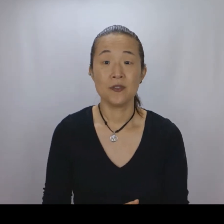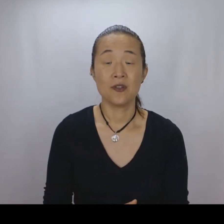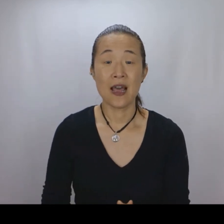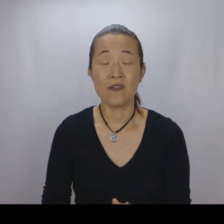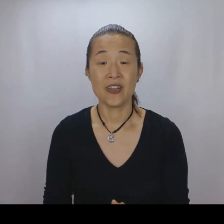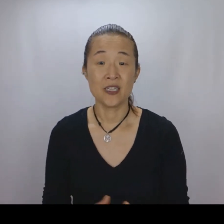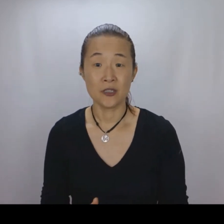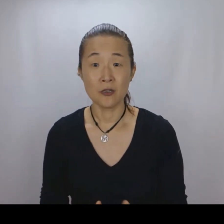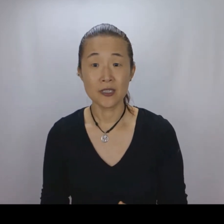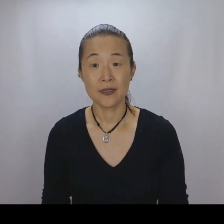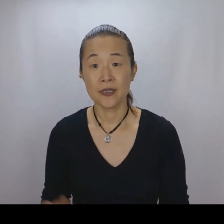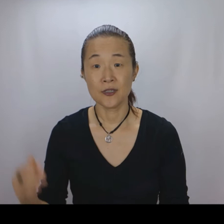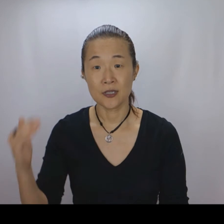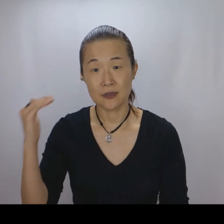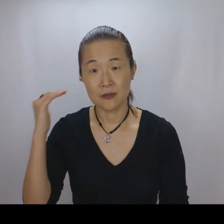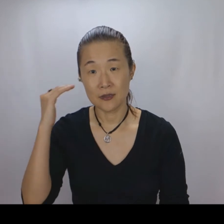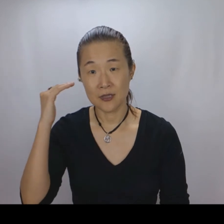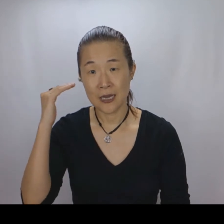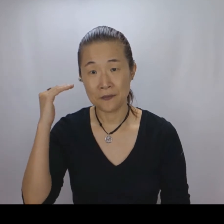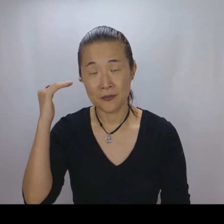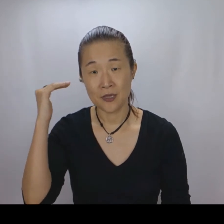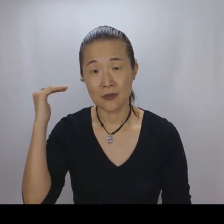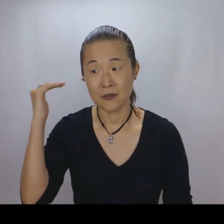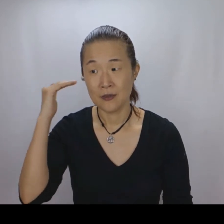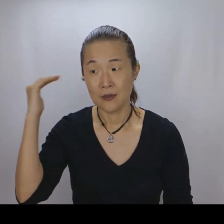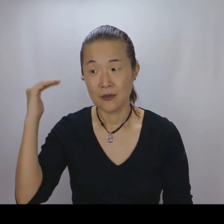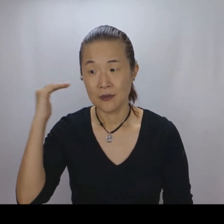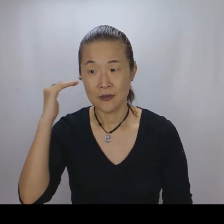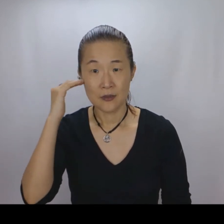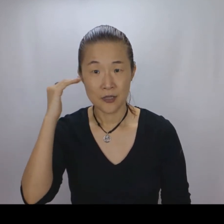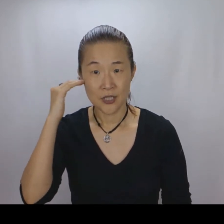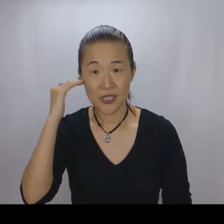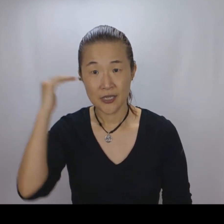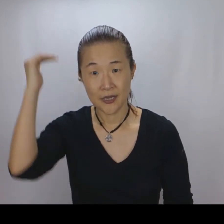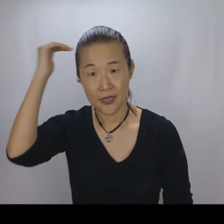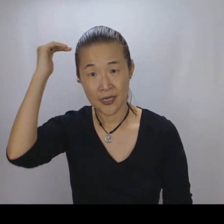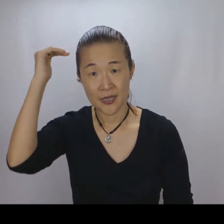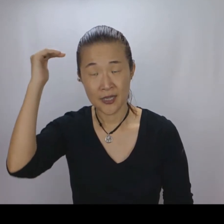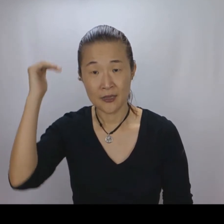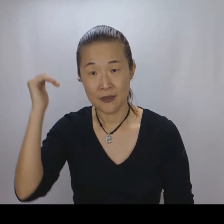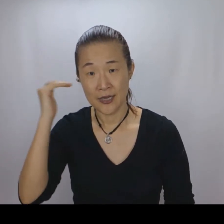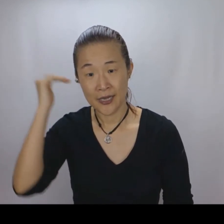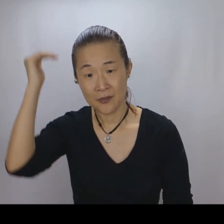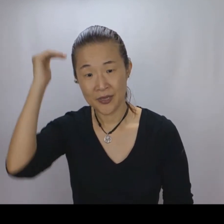You'll have an adult, and you just tap the cheek and then the head